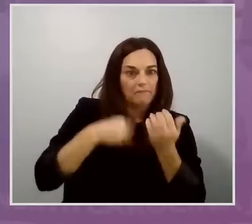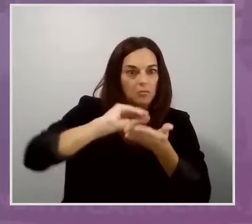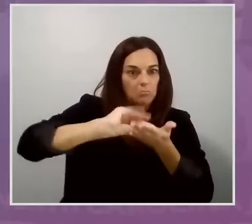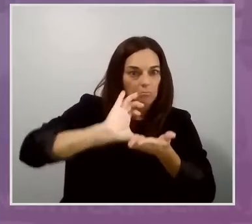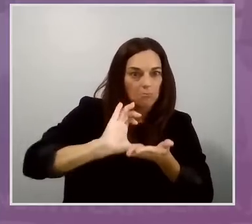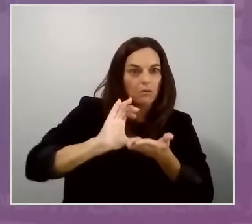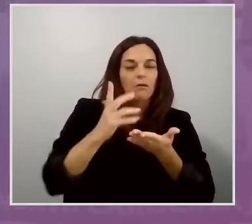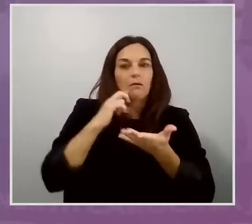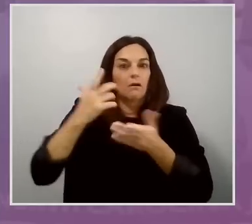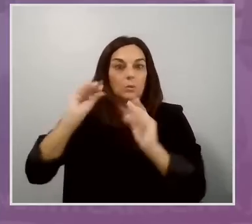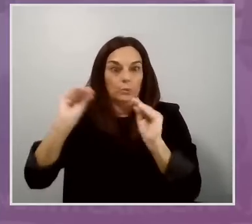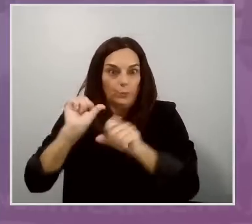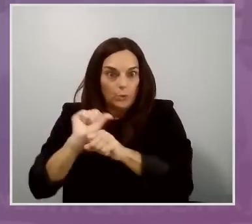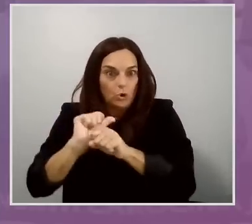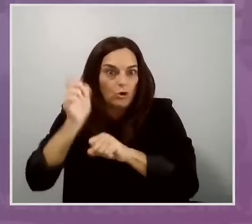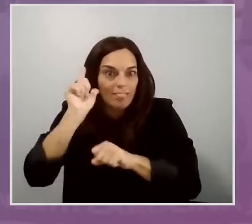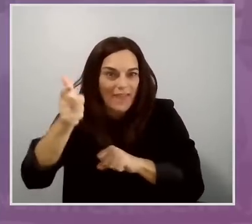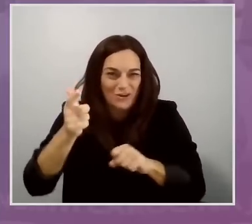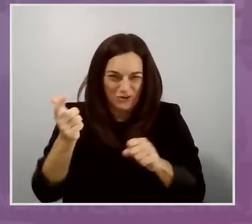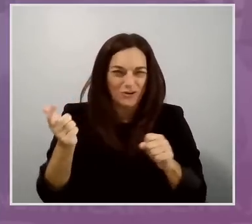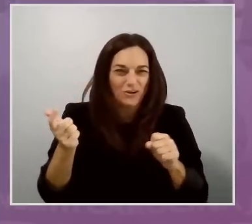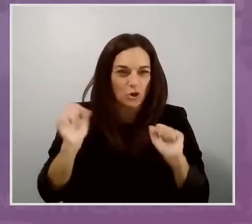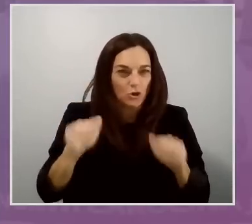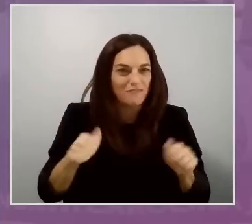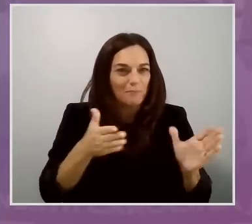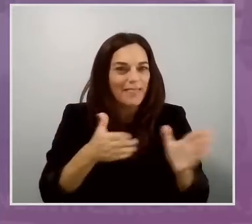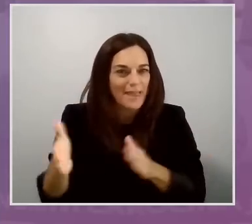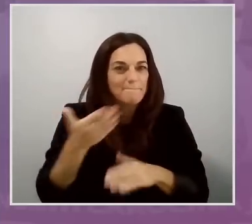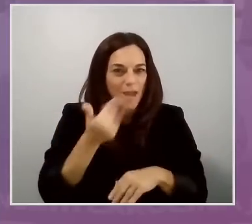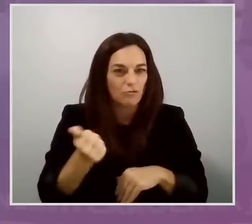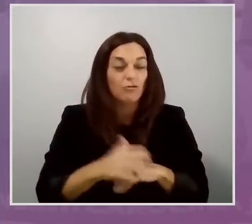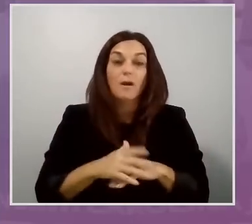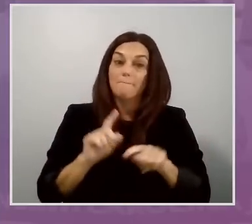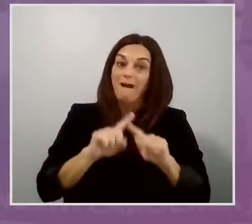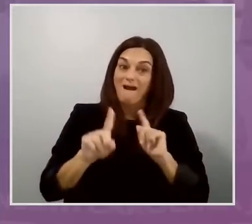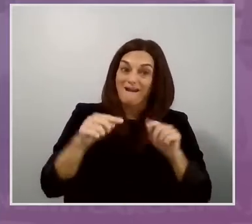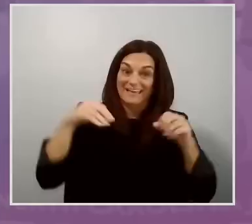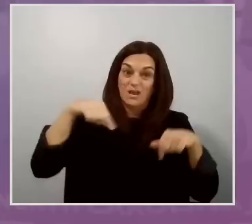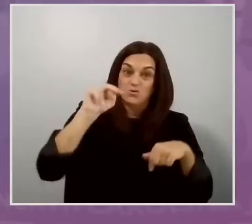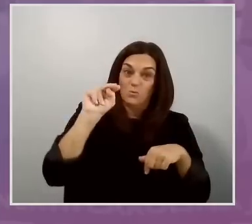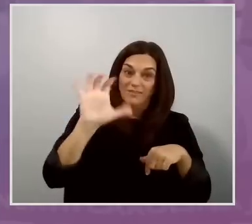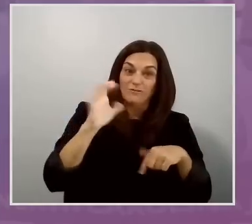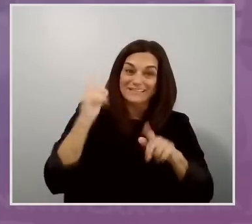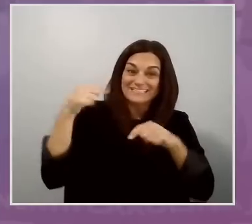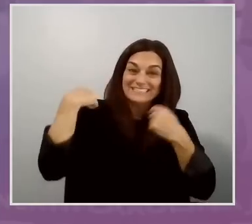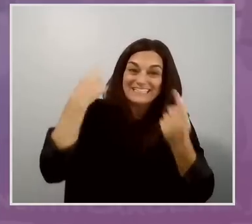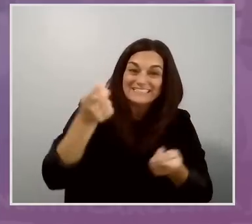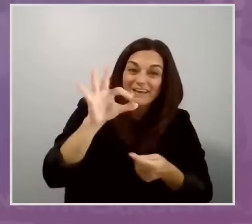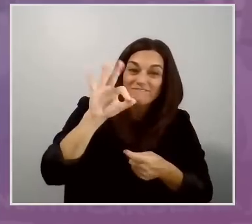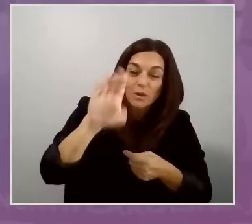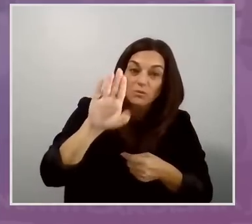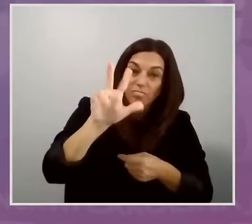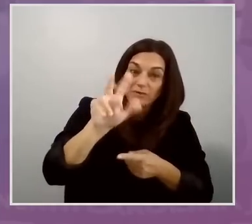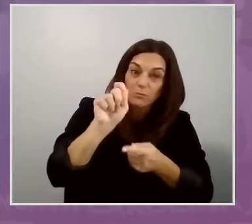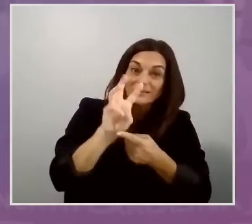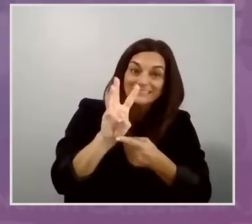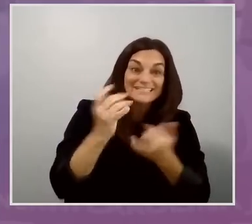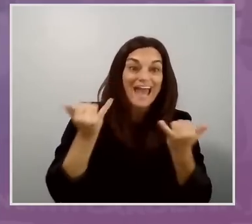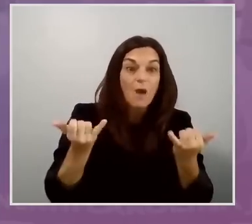AND FIGURED OUT HOW TO SAVE UP A LITTLE EXTRA IF IT WAS LIKELY THEY WERE OUT OF WORK FOR A WHILE.